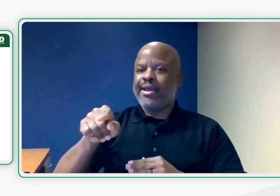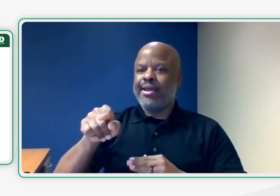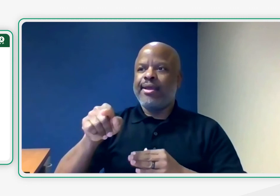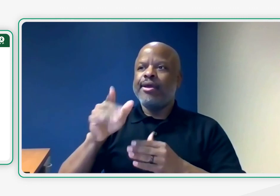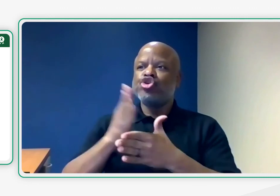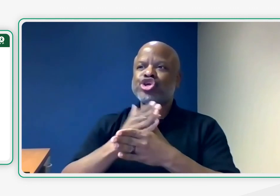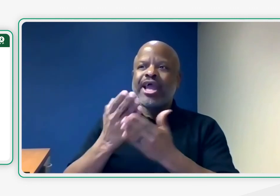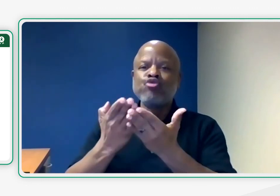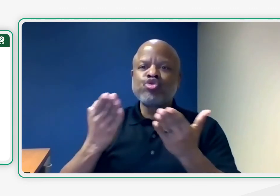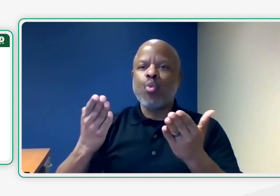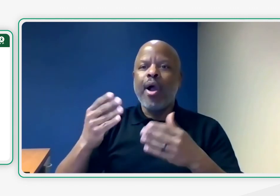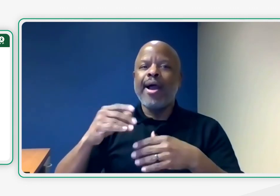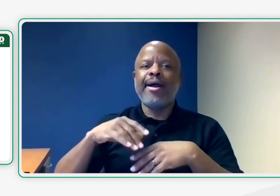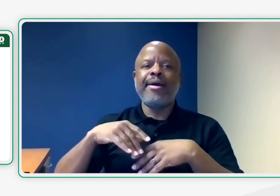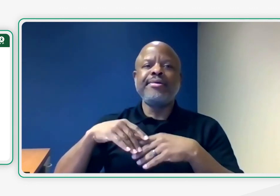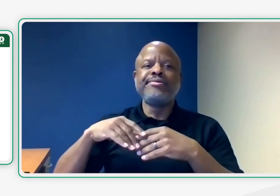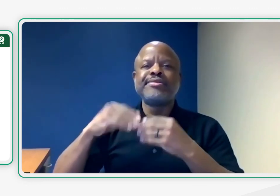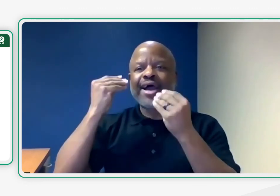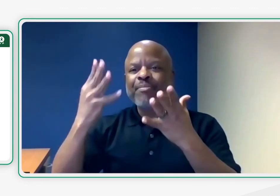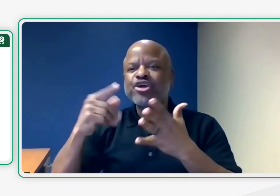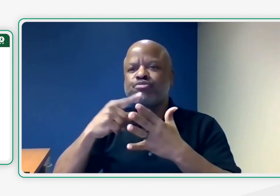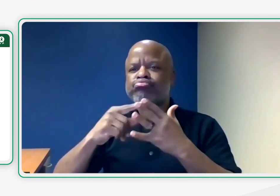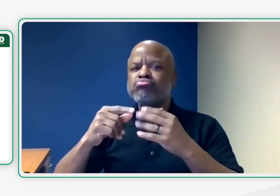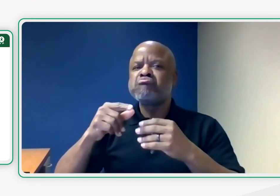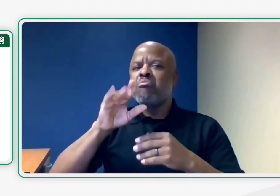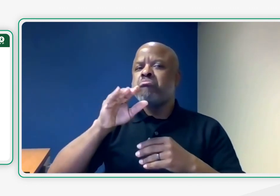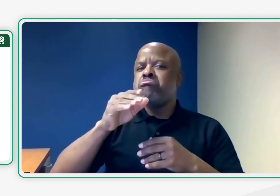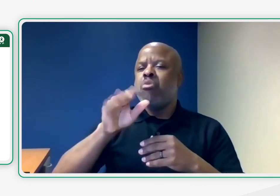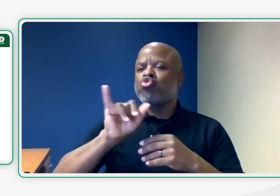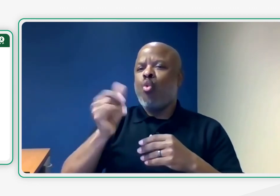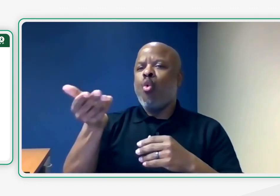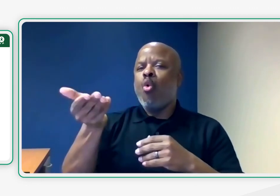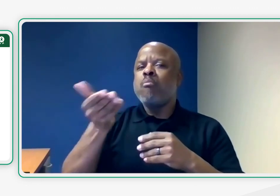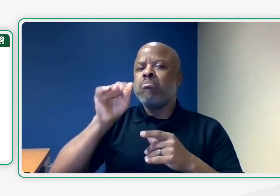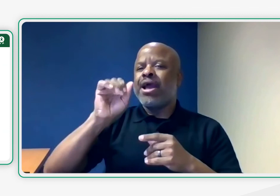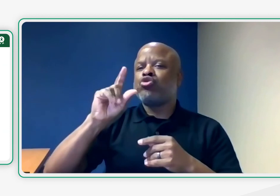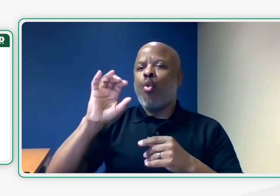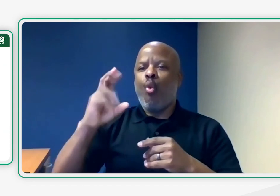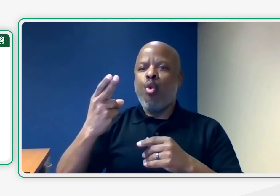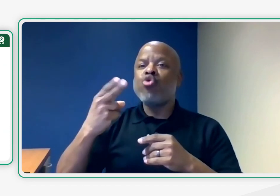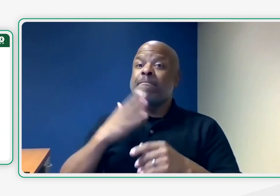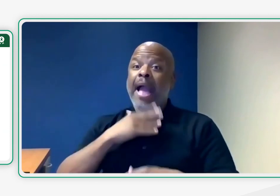For Instagram, I'm working on building a community there where we can share resources and information.